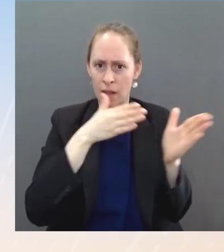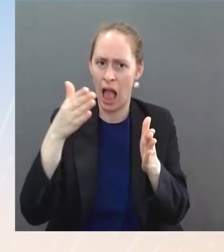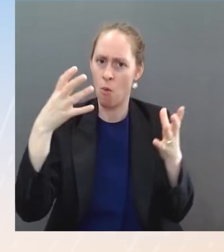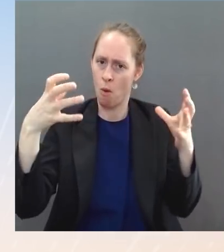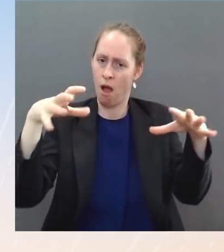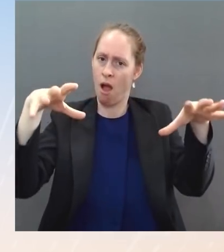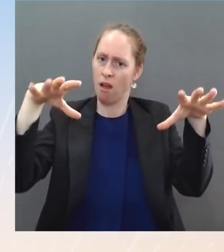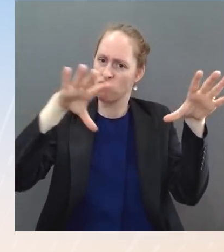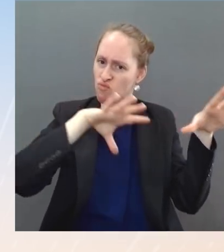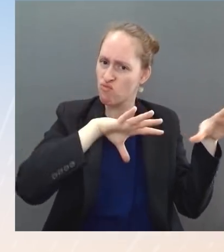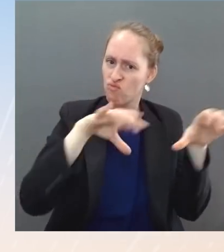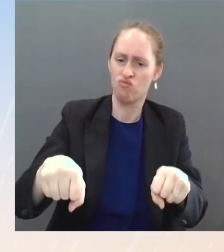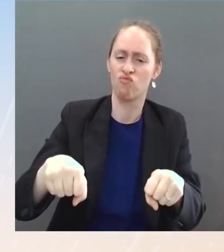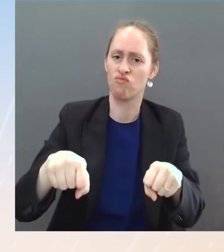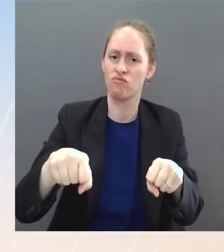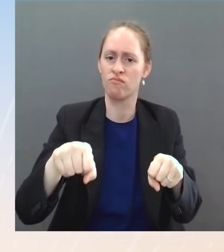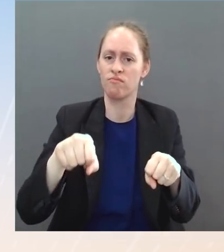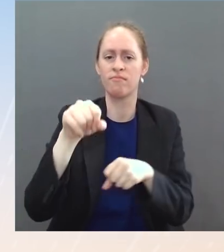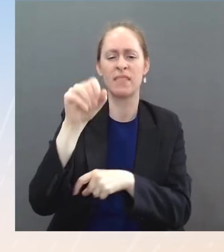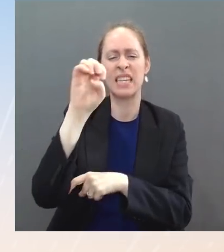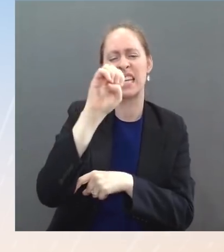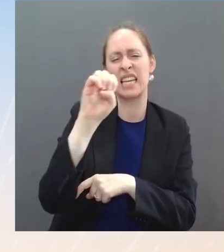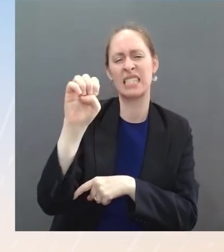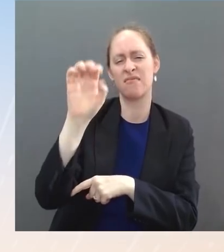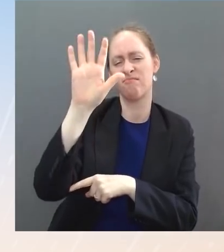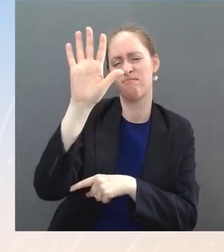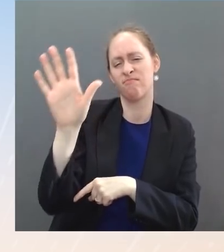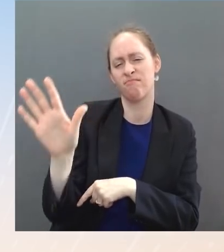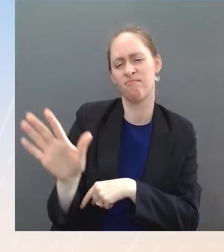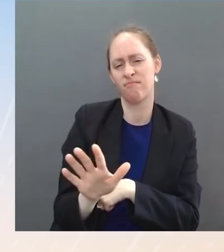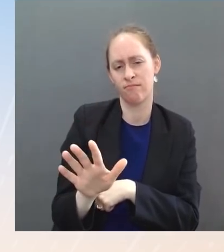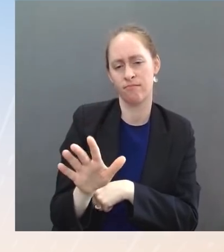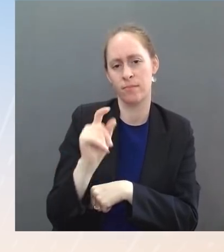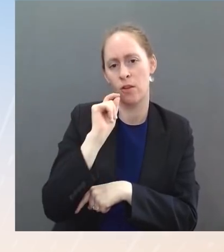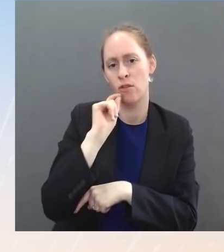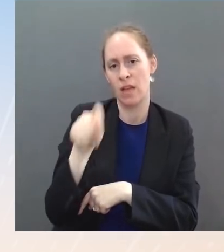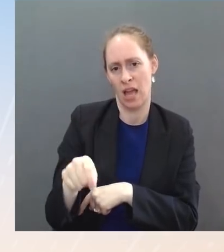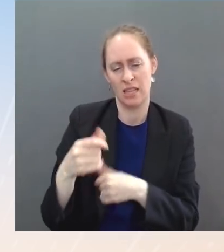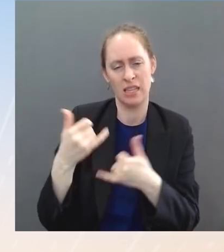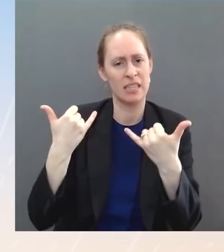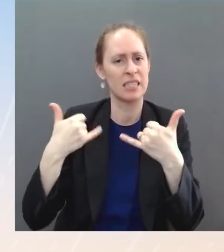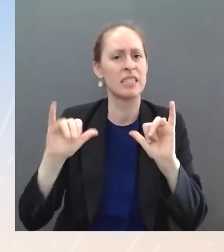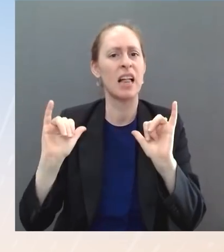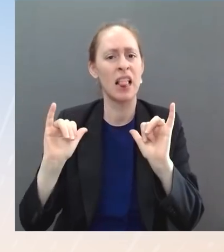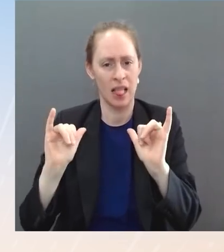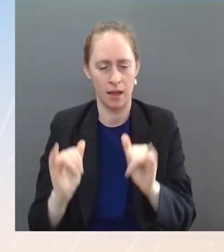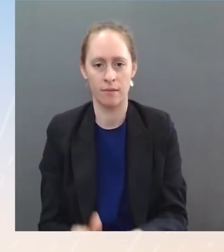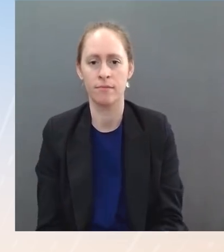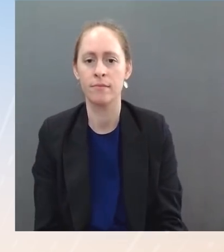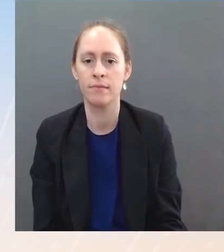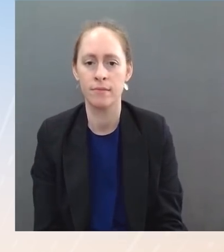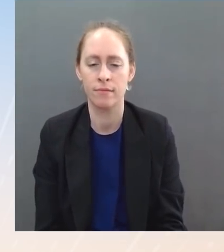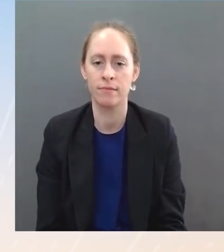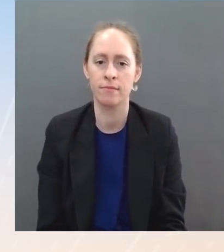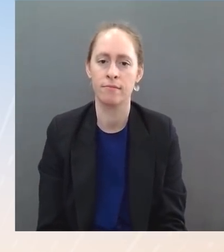have the tools they need to be able to stymie that objective. That is what we're intent on doing at this time. The Press: Jake, I know you're not willing